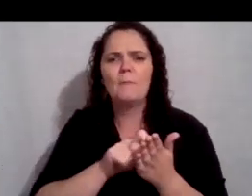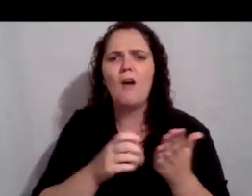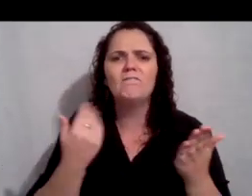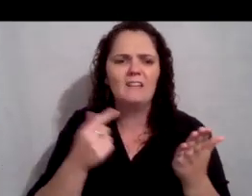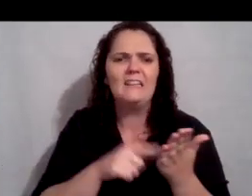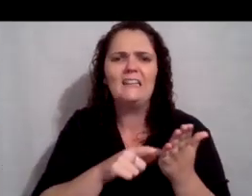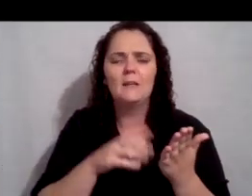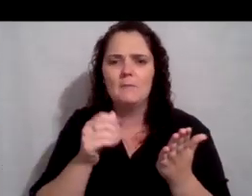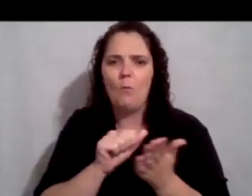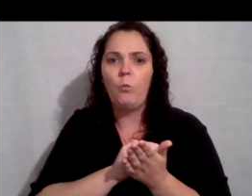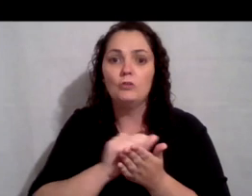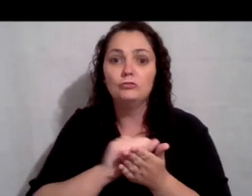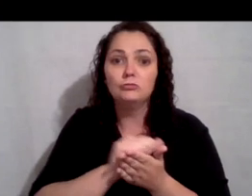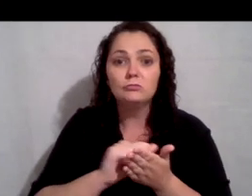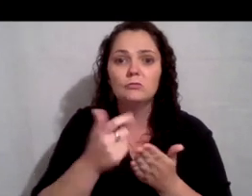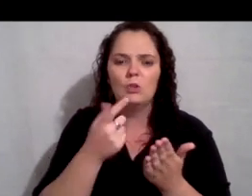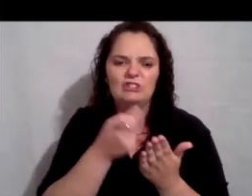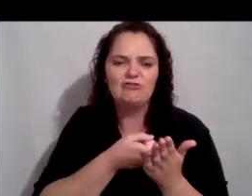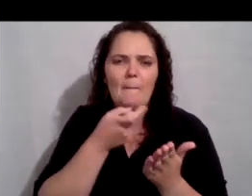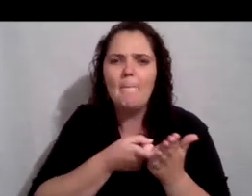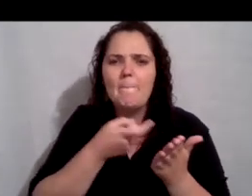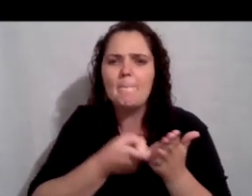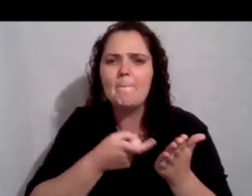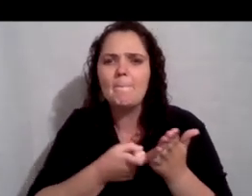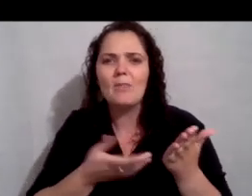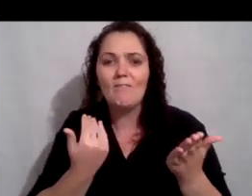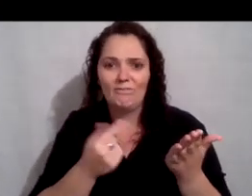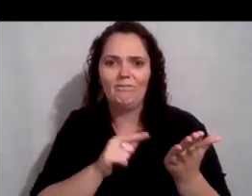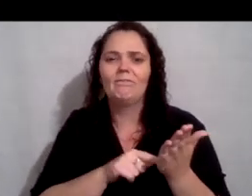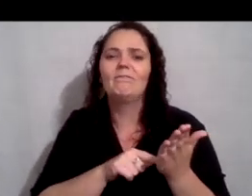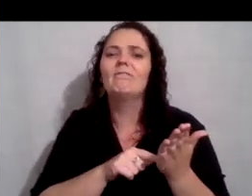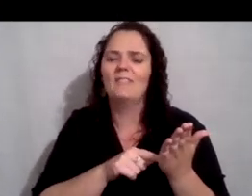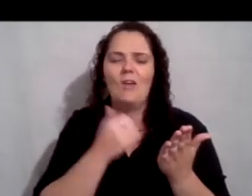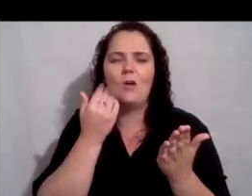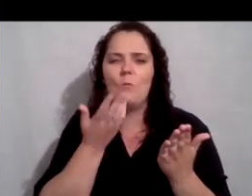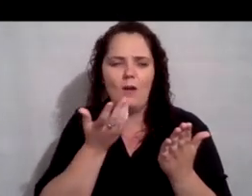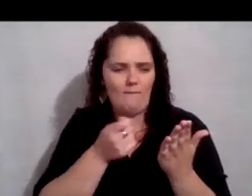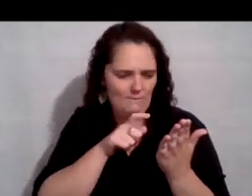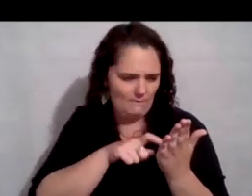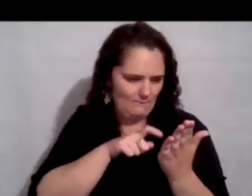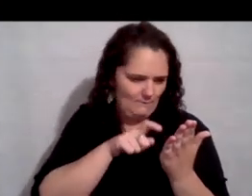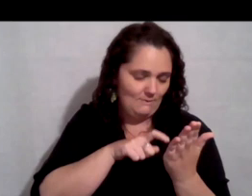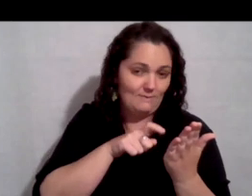had to be washed but you would still always see some trace, some residue of that initial text and so scholars became very interested